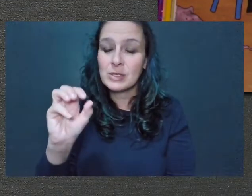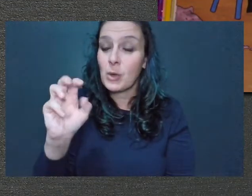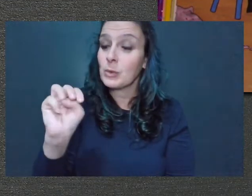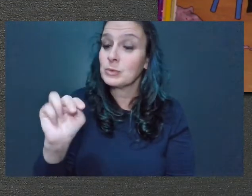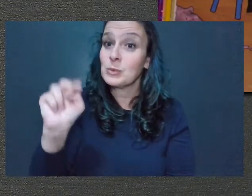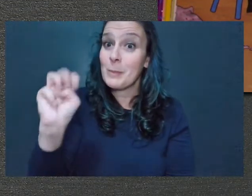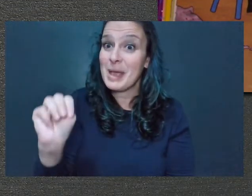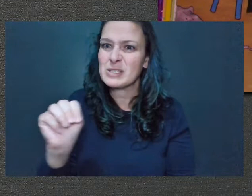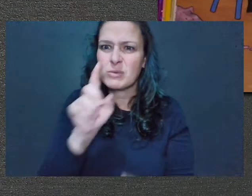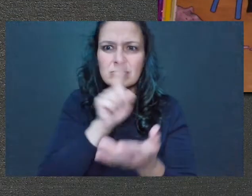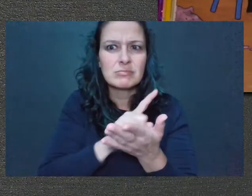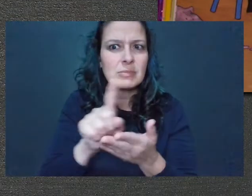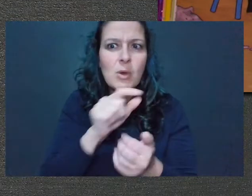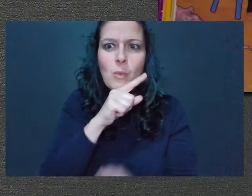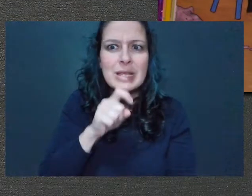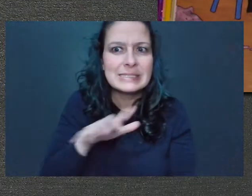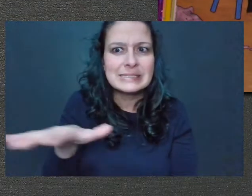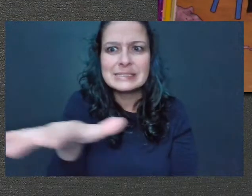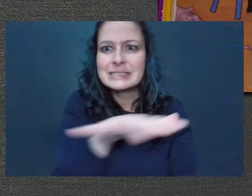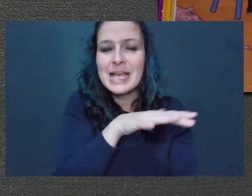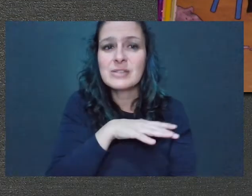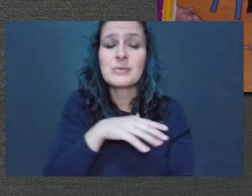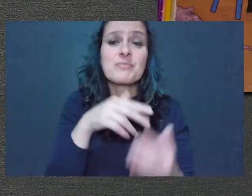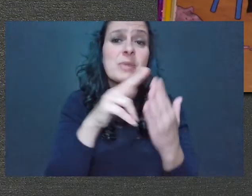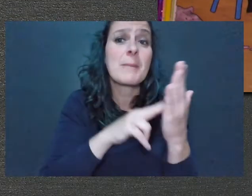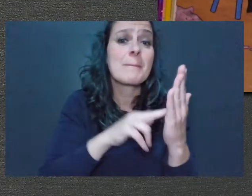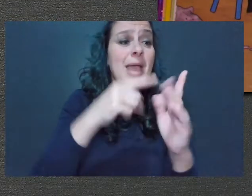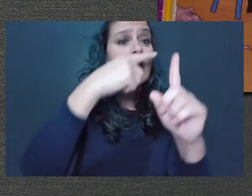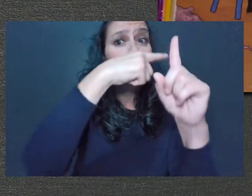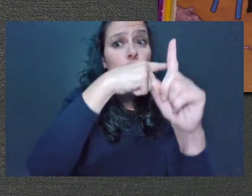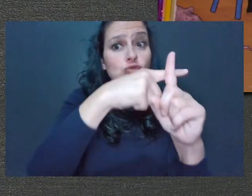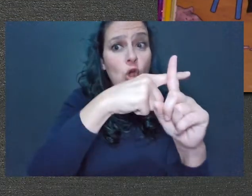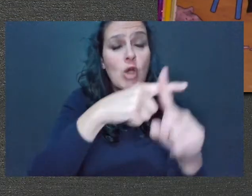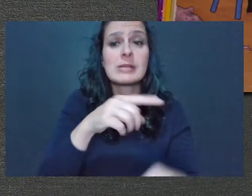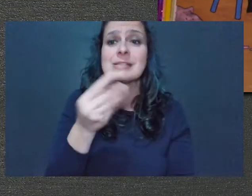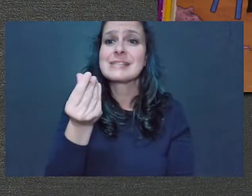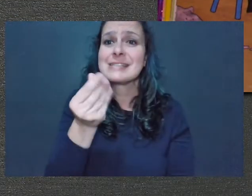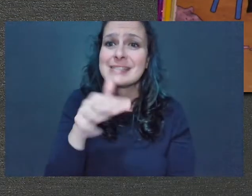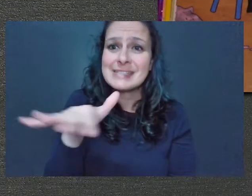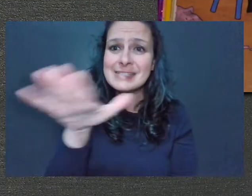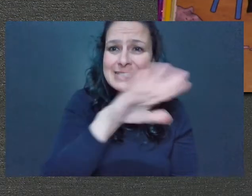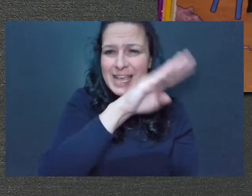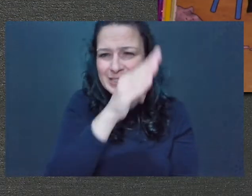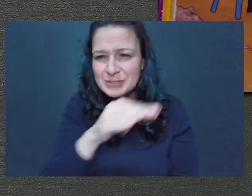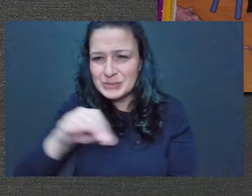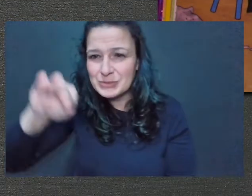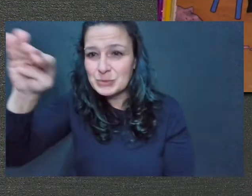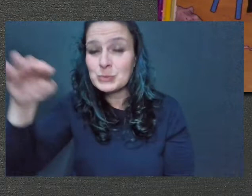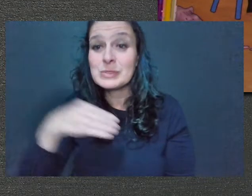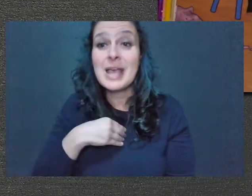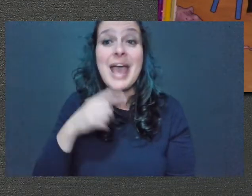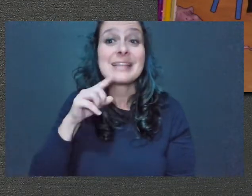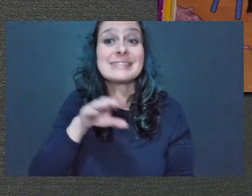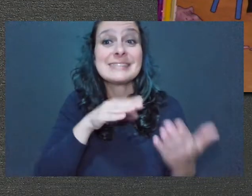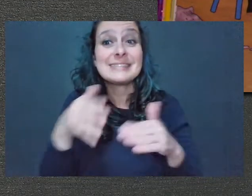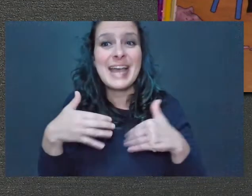"She painted crosses, sand dunes, "and even the skulls of dead animals. "They were all fascinating to her.